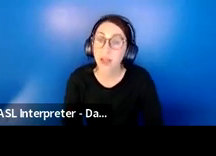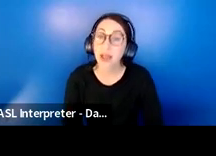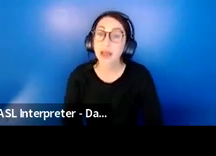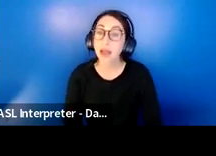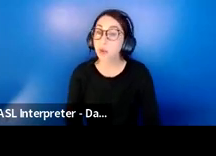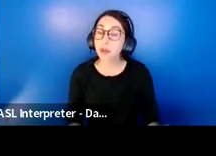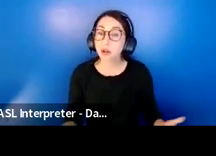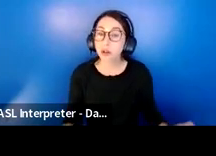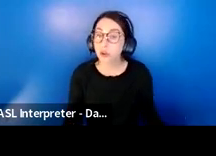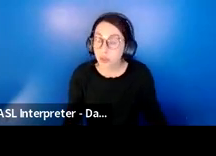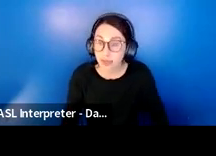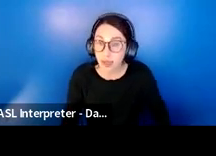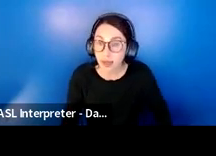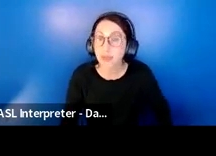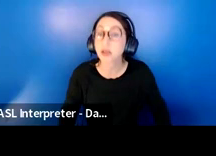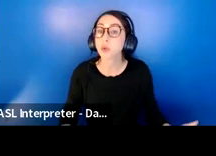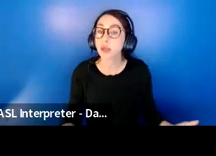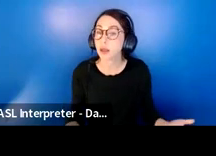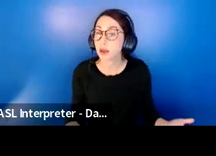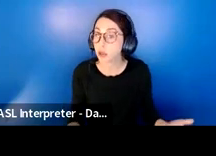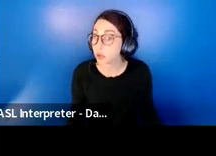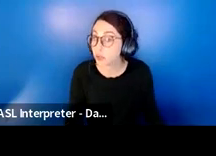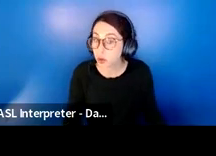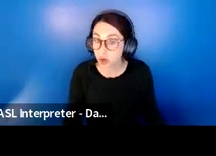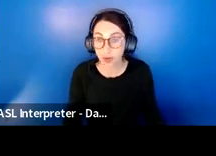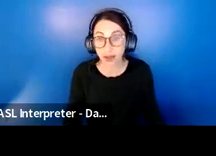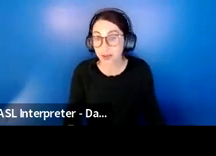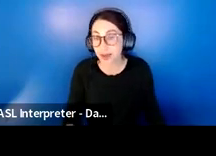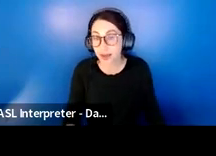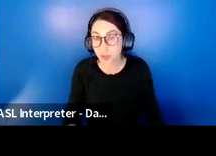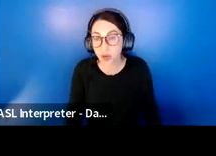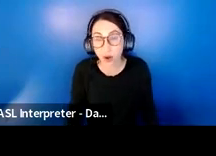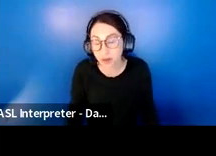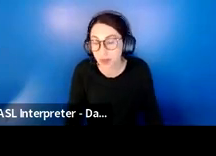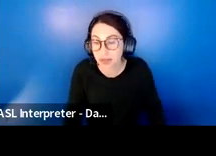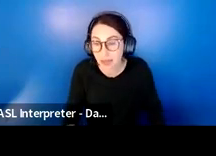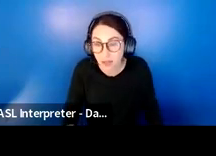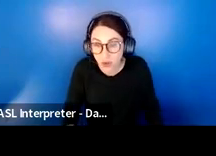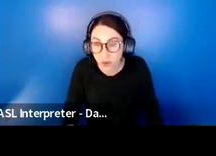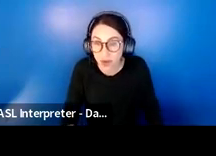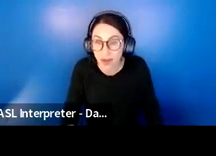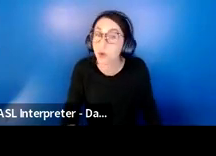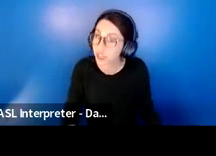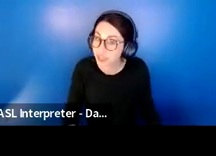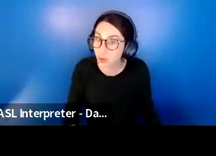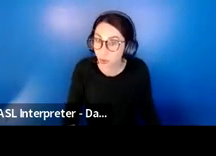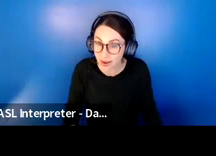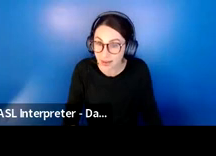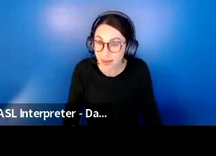ASL Interpreter - Danielle: And how we can include things like this. We can use social media. Today, as we know, everything is on social media, which is great.